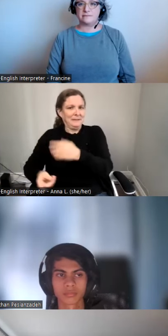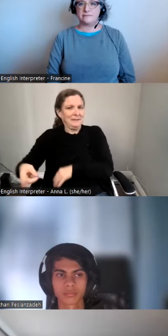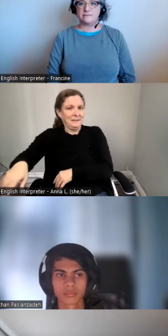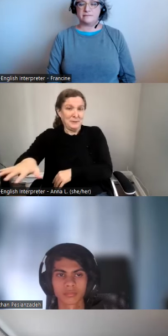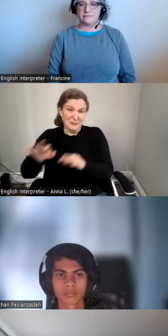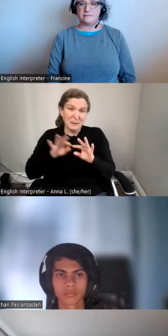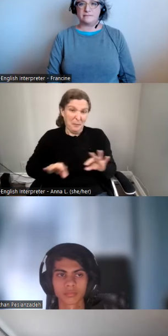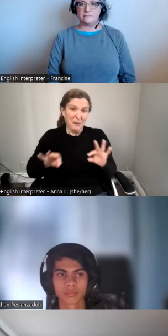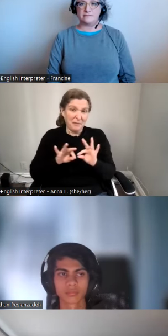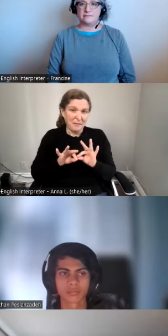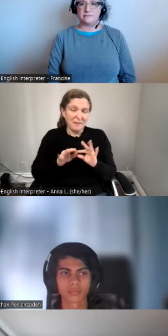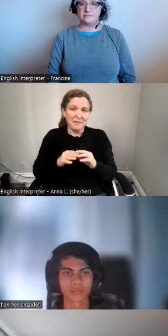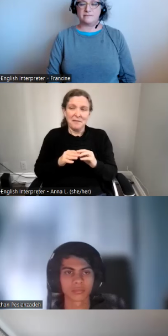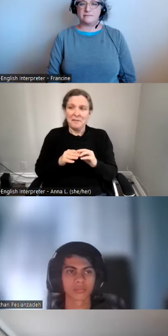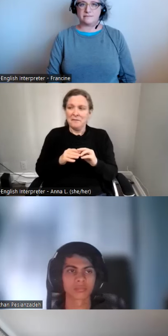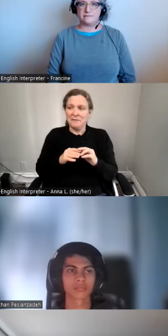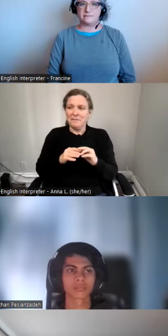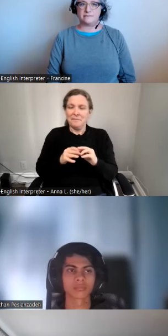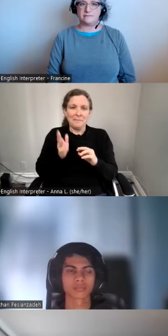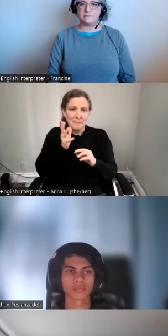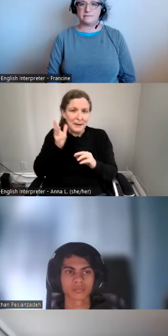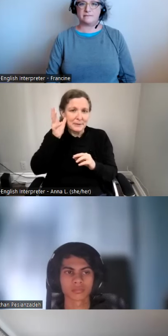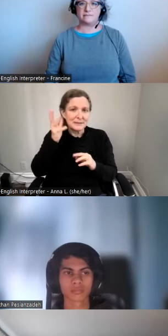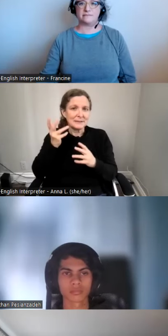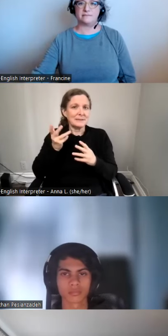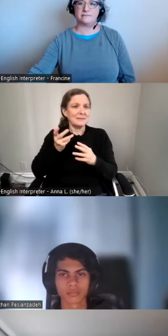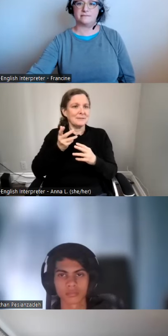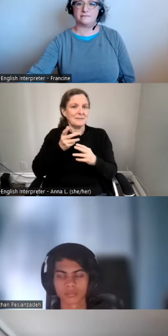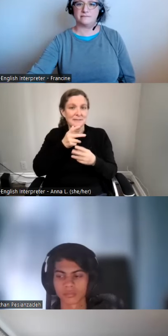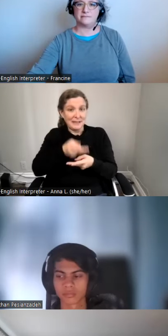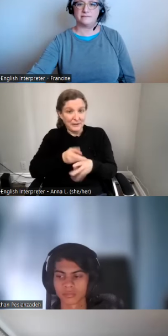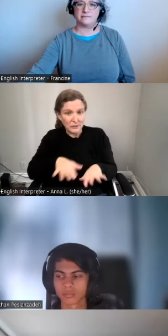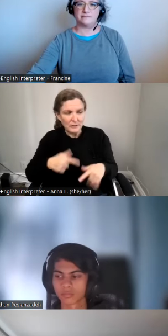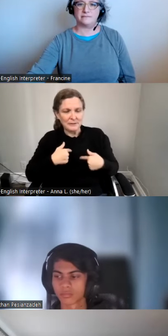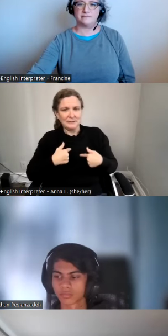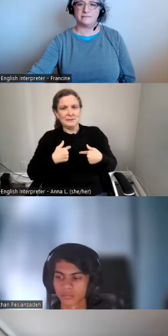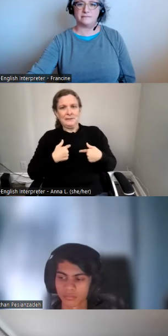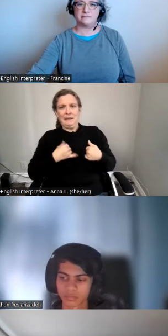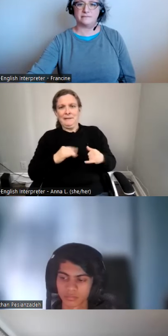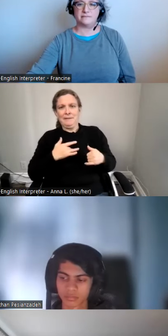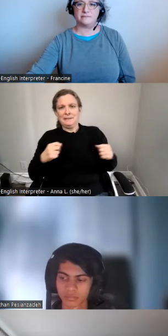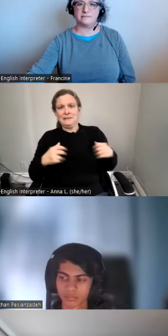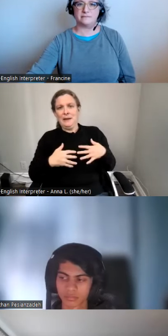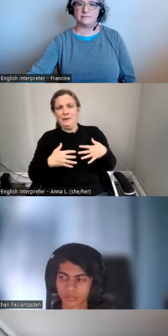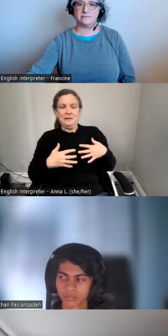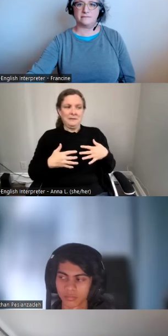our community, then generously providing to our community. So that's a really key thing